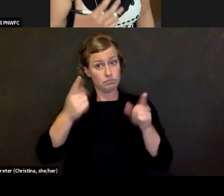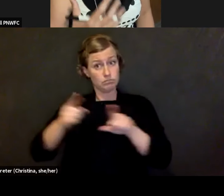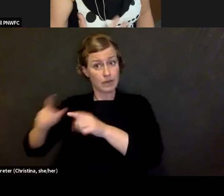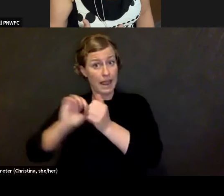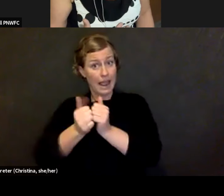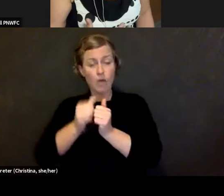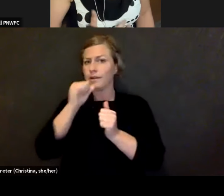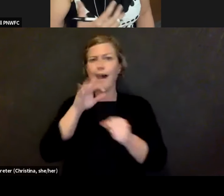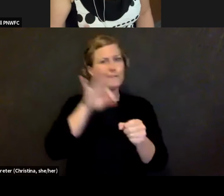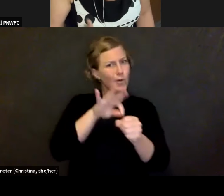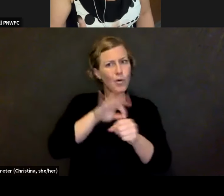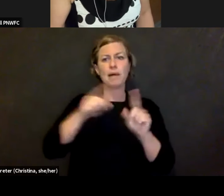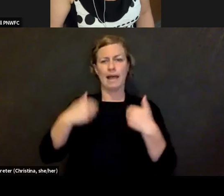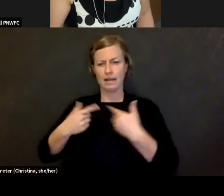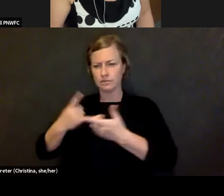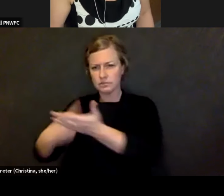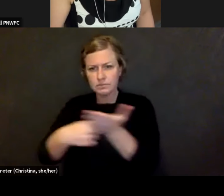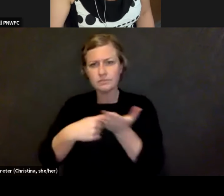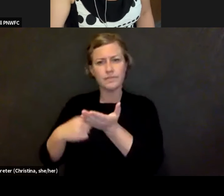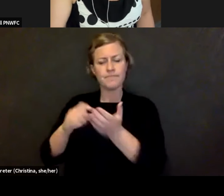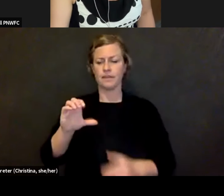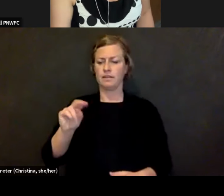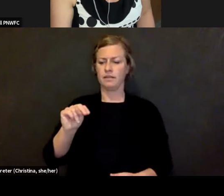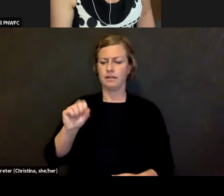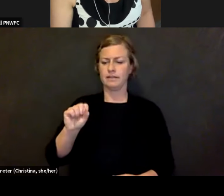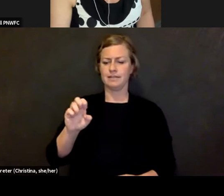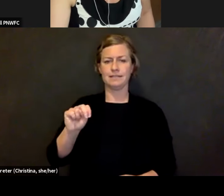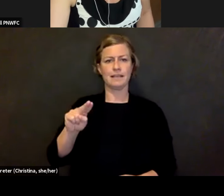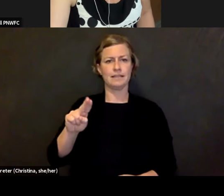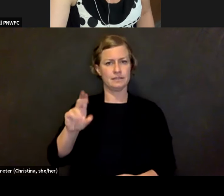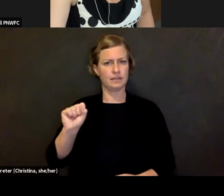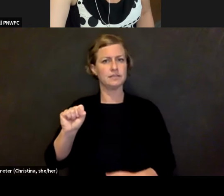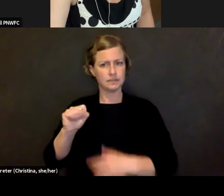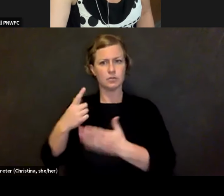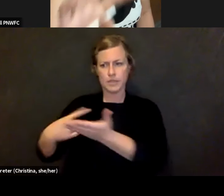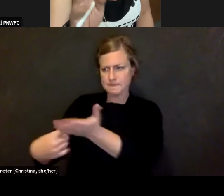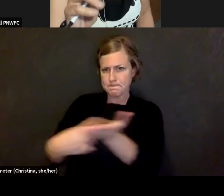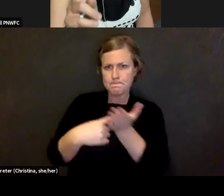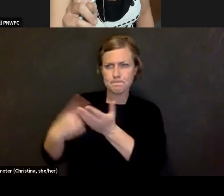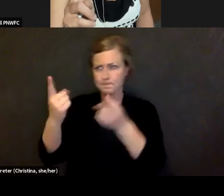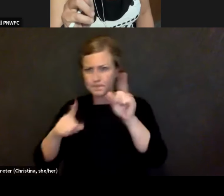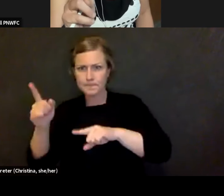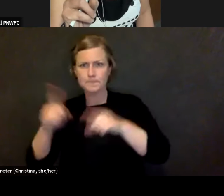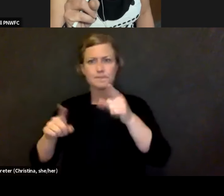consensus. So we do have conflicts but if we have conflicts we just keep talking them out in the